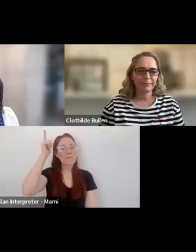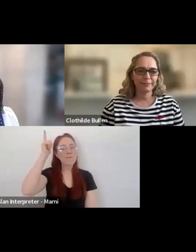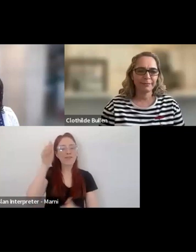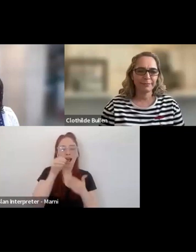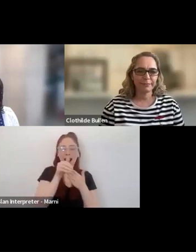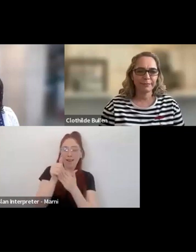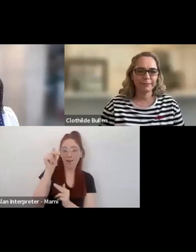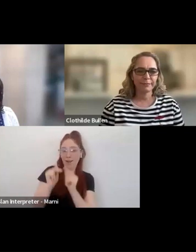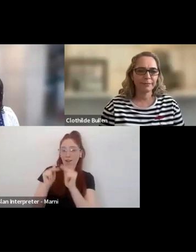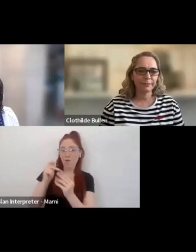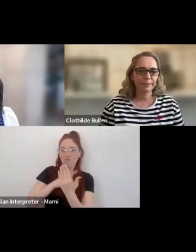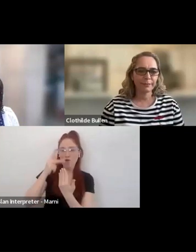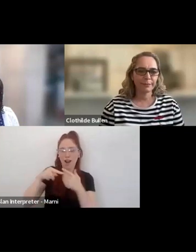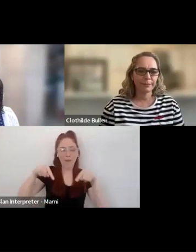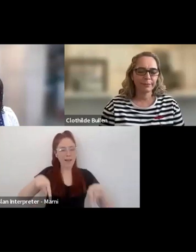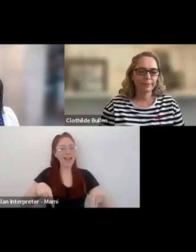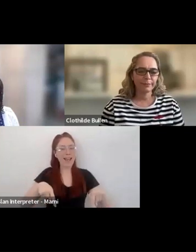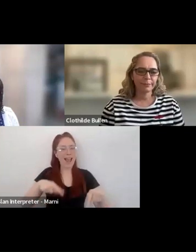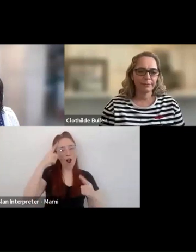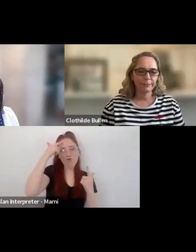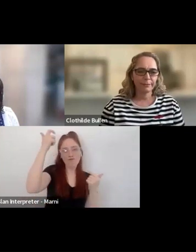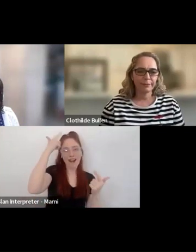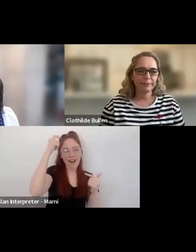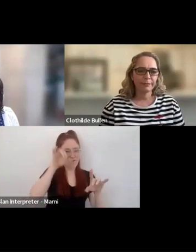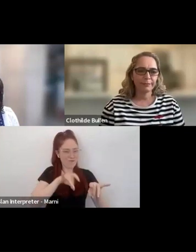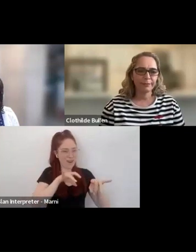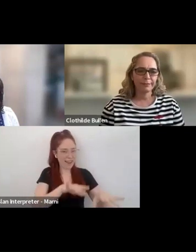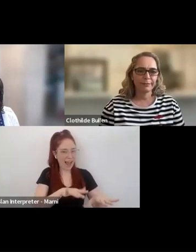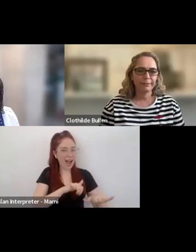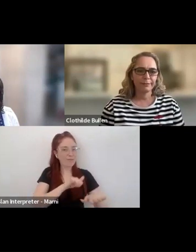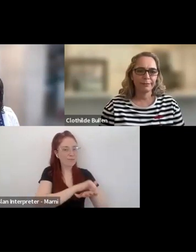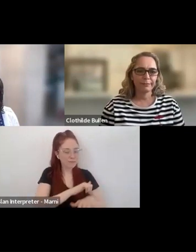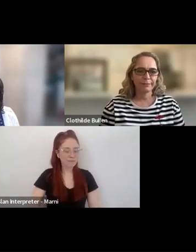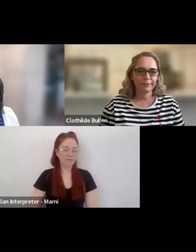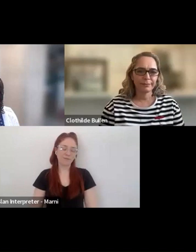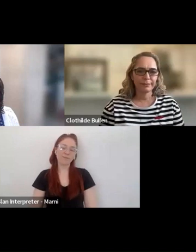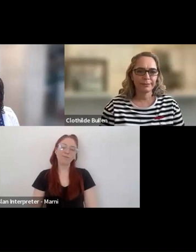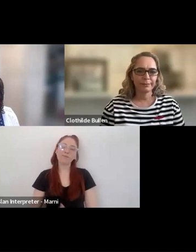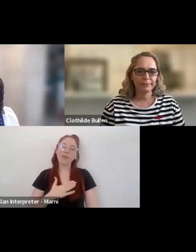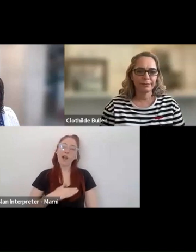Creative Australia. I would love to extend my deep respect to the